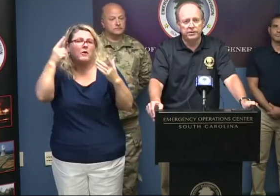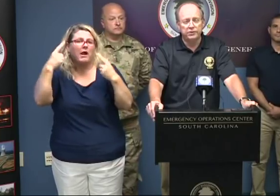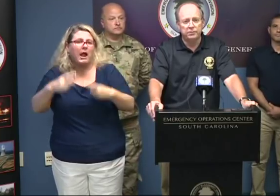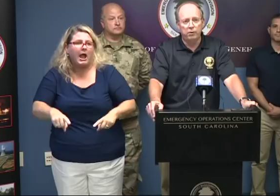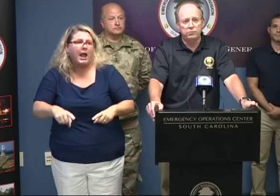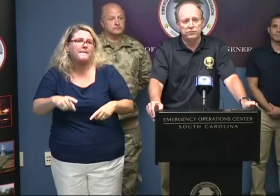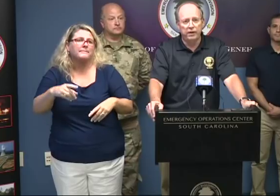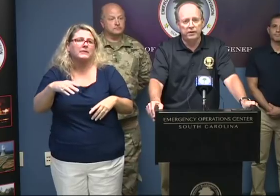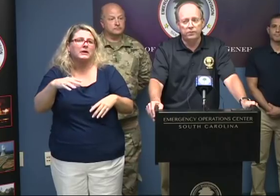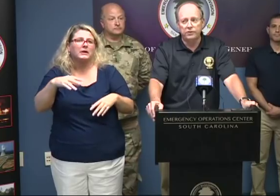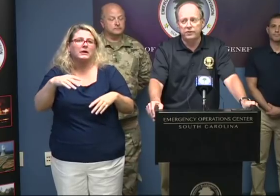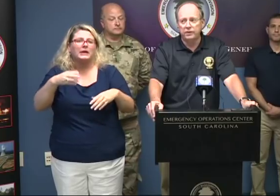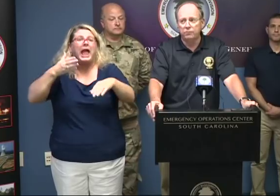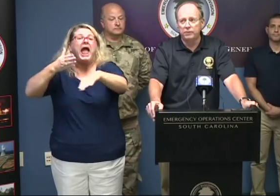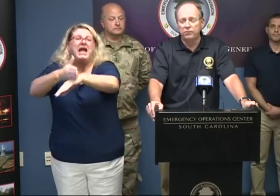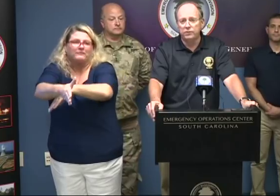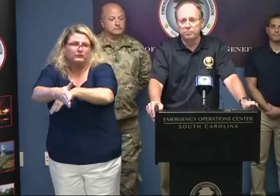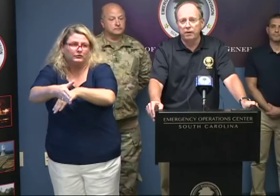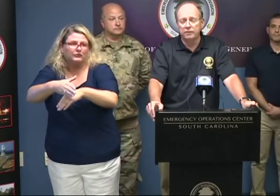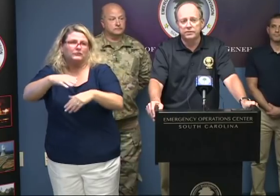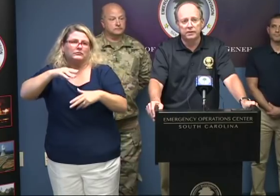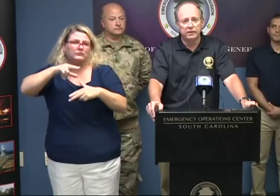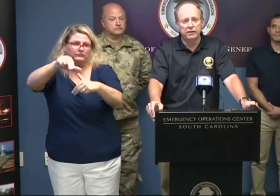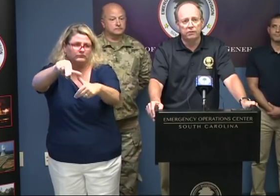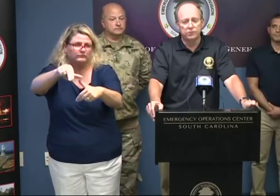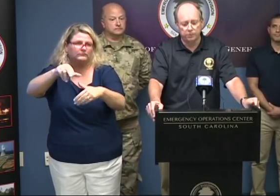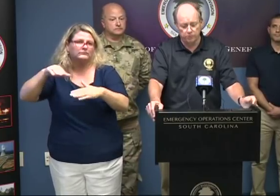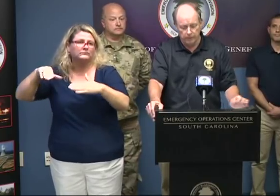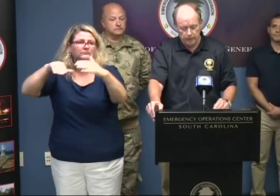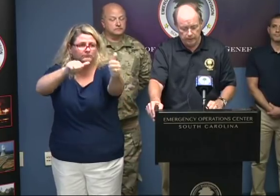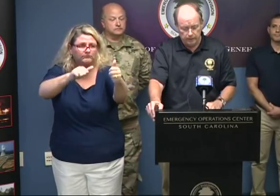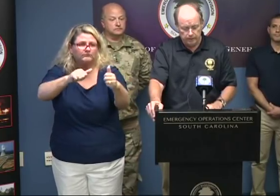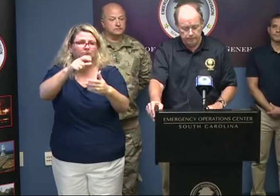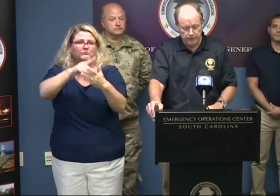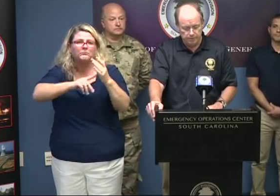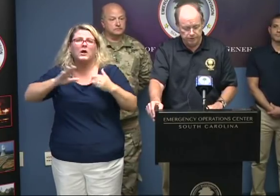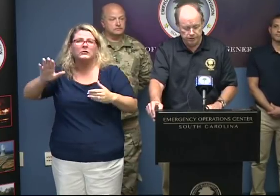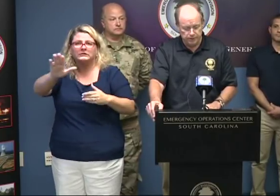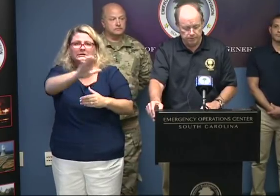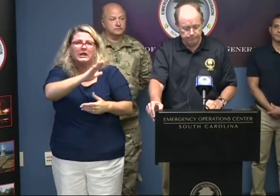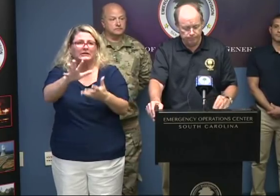potentially post-evacuation. And that would be the response and also damage assessment.